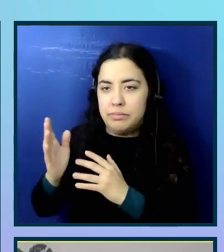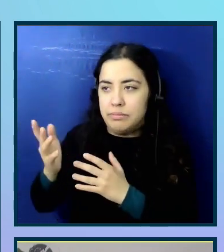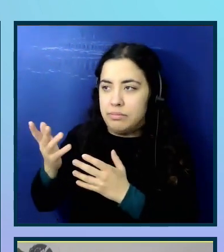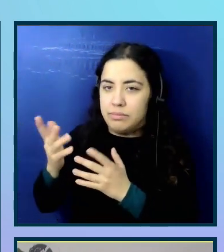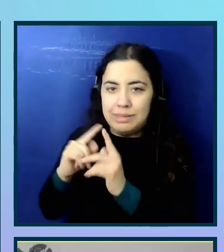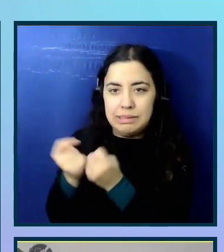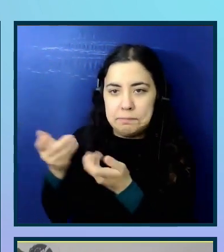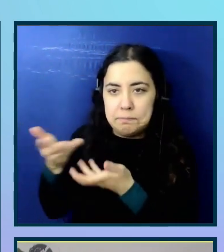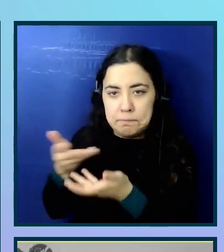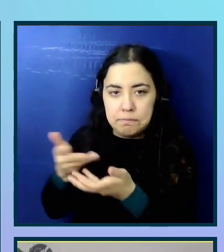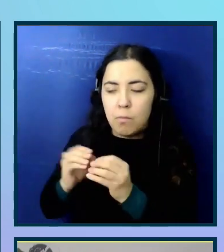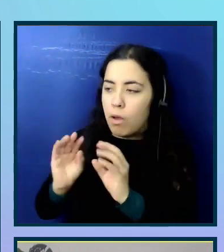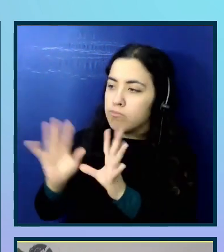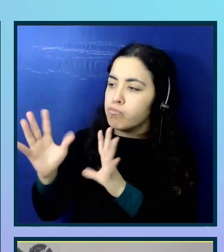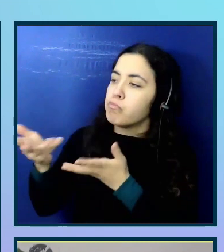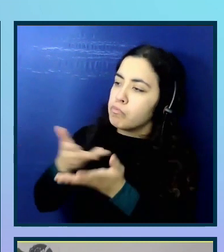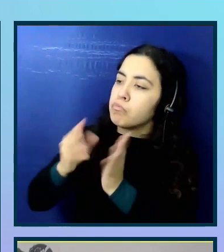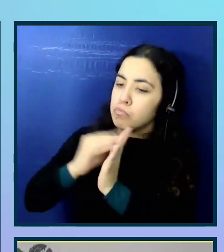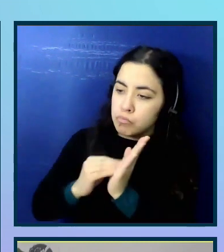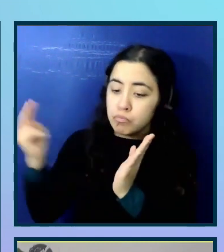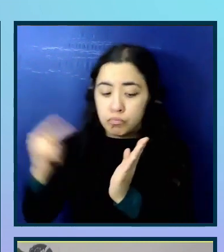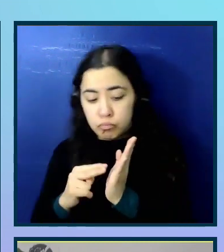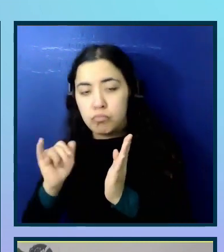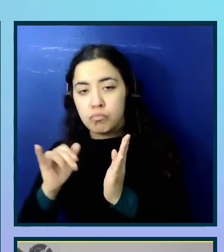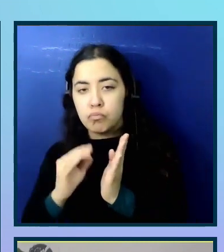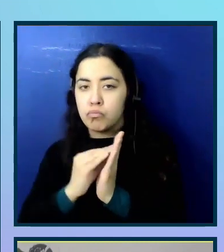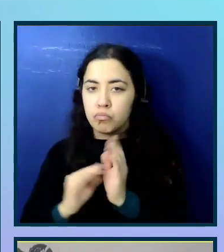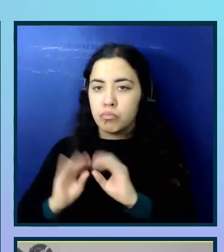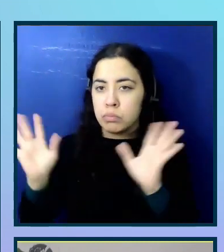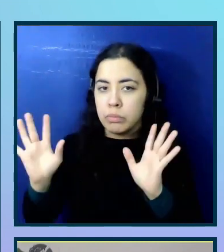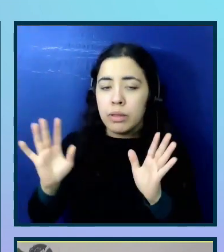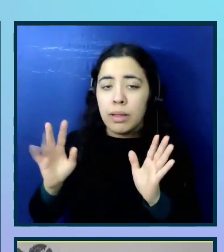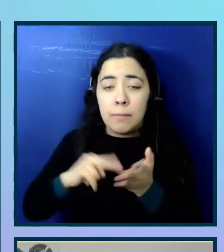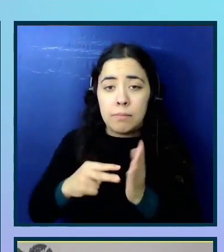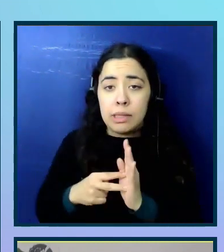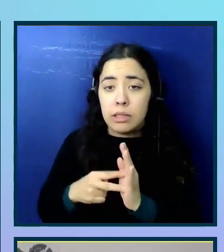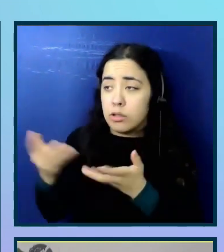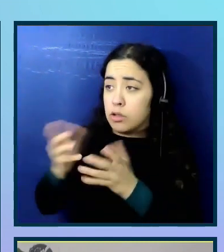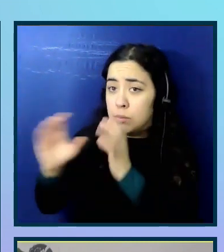And of course, it doesn't mean that just because you've documented something, you don't need to talk to your developers. You still need to present those mock-ups